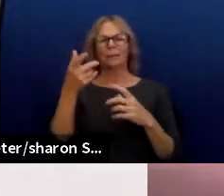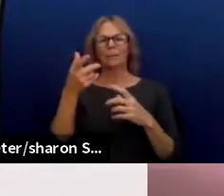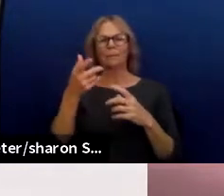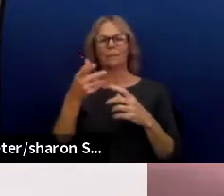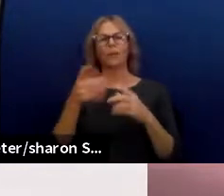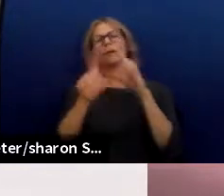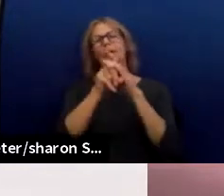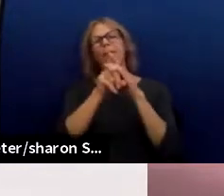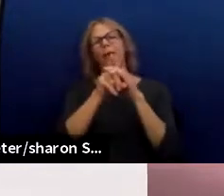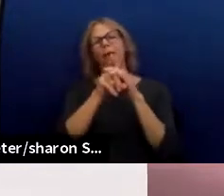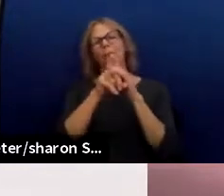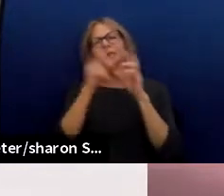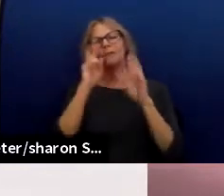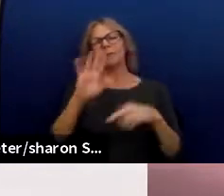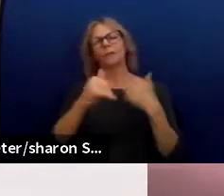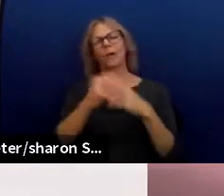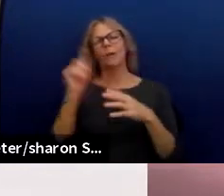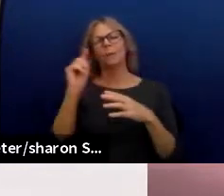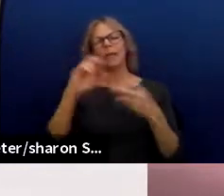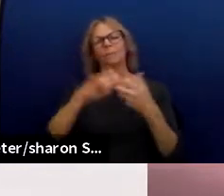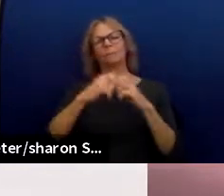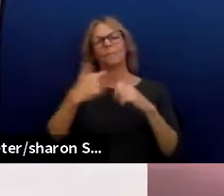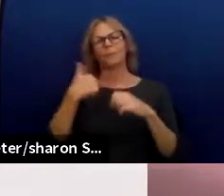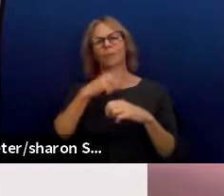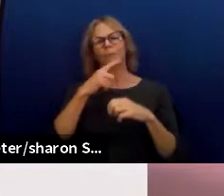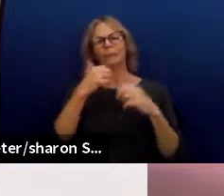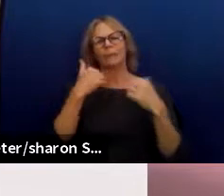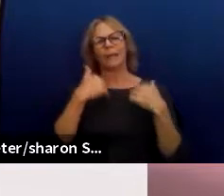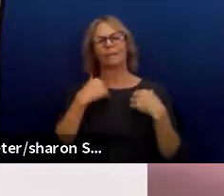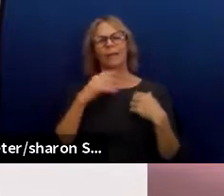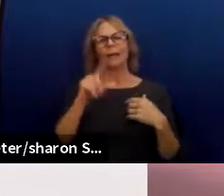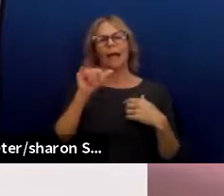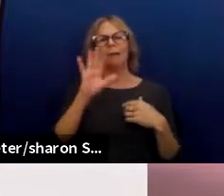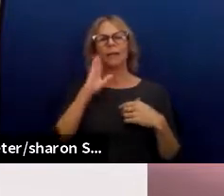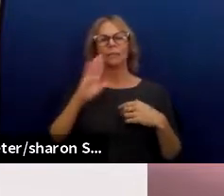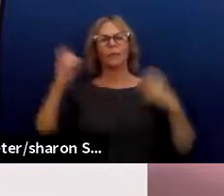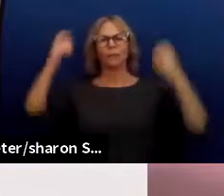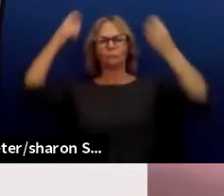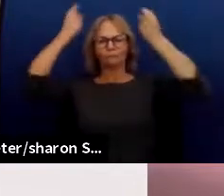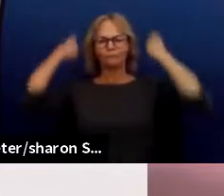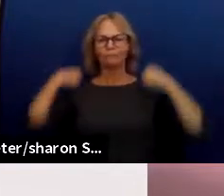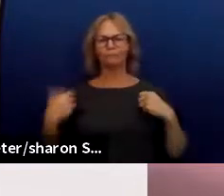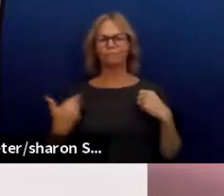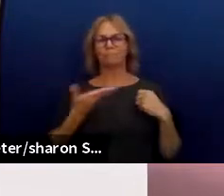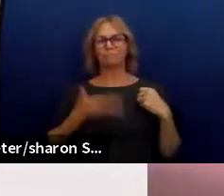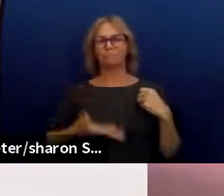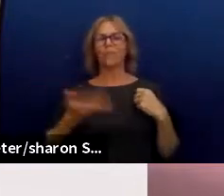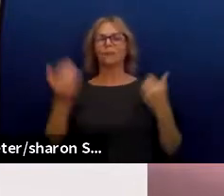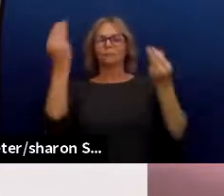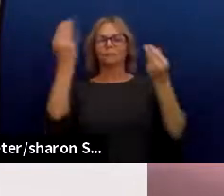the bathroom issues that we've been having. Allies will wear this shirt that lets us know that you are someone that we can safely go to